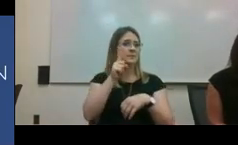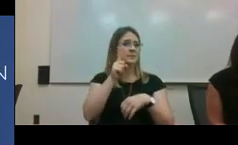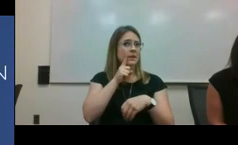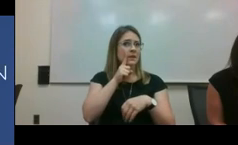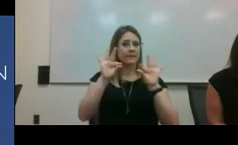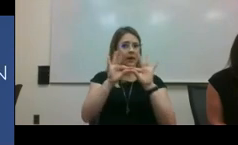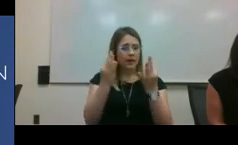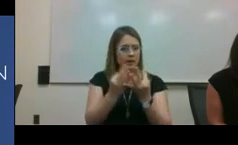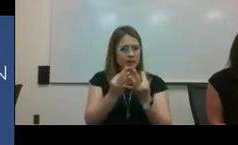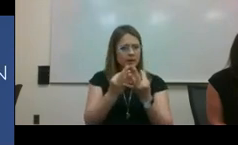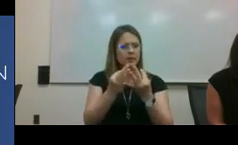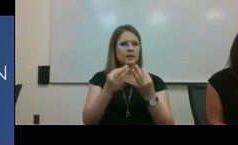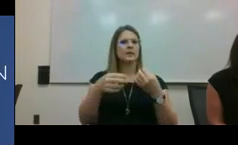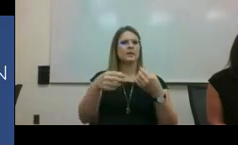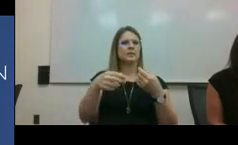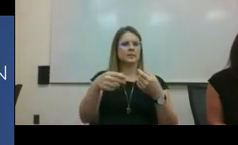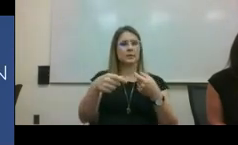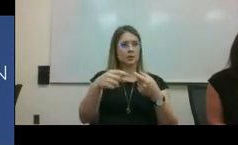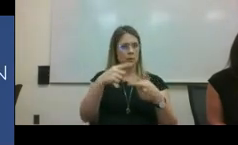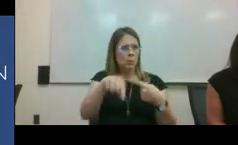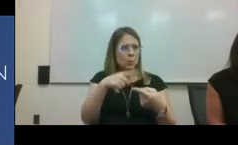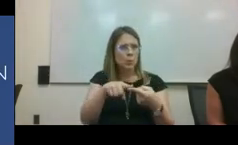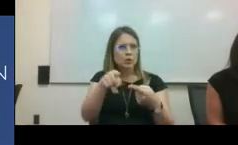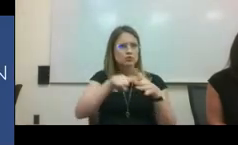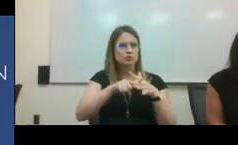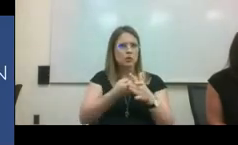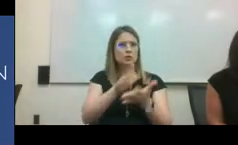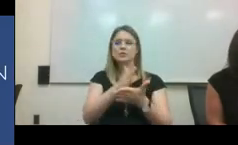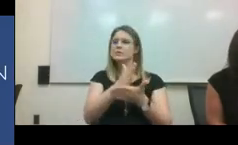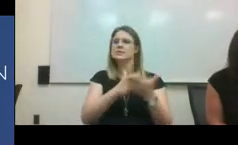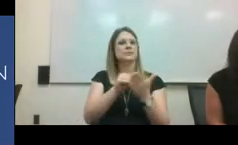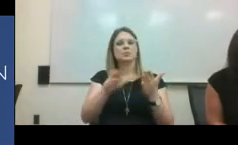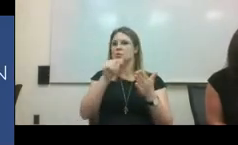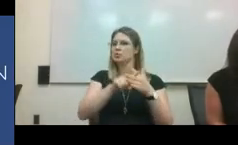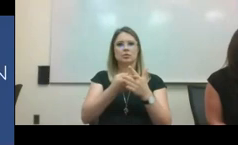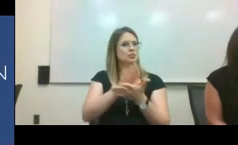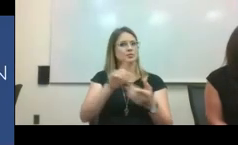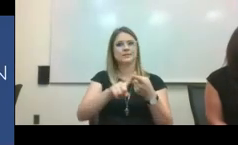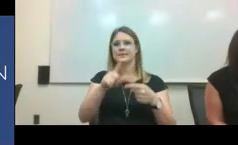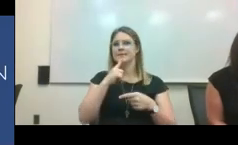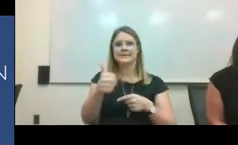When did they come to school? Some of these kids didn't come to school till 10 or 11 years old and had no deaf adults around them.